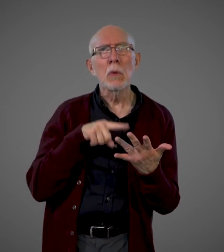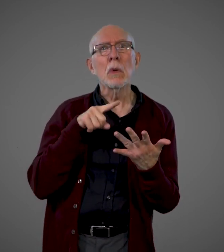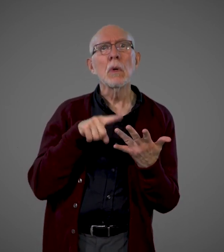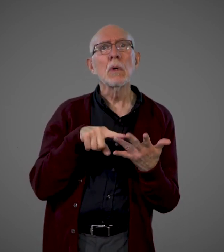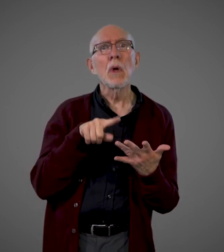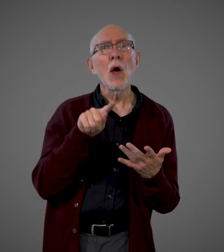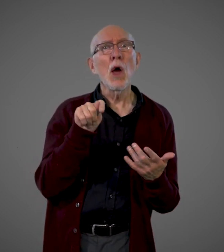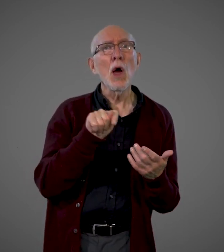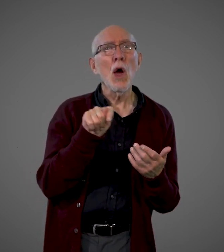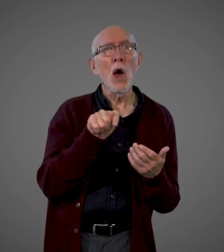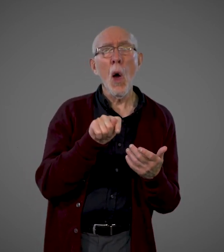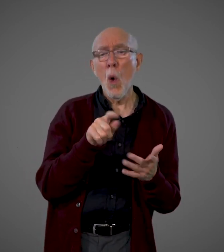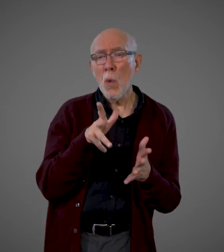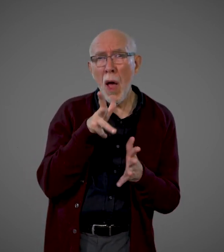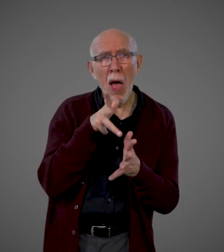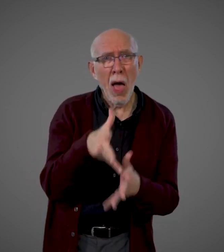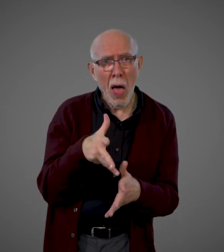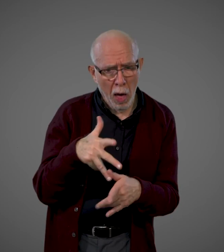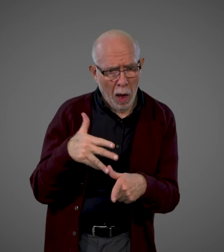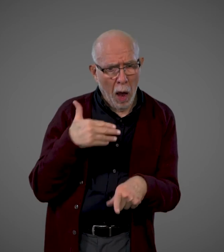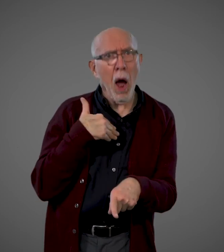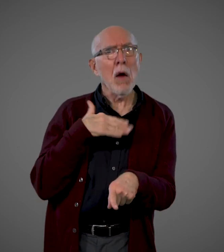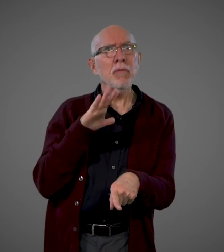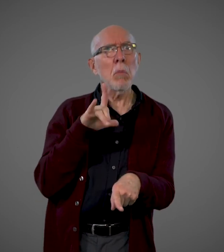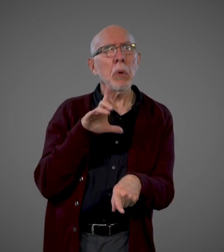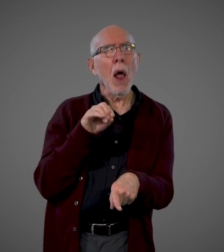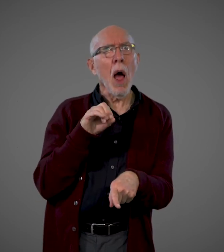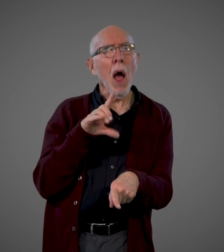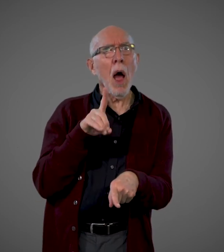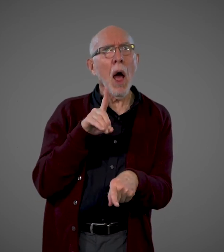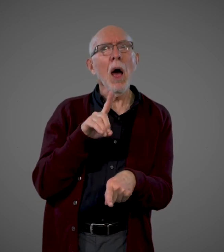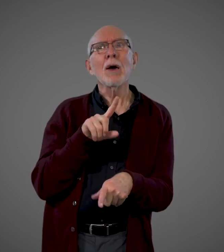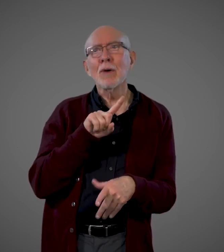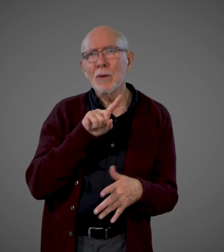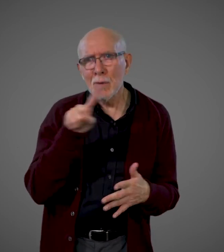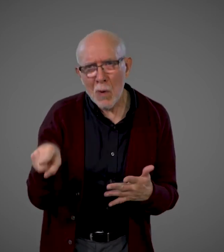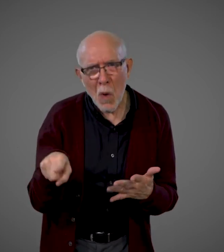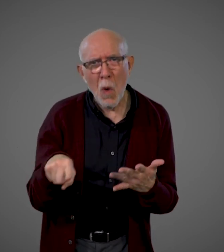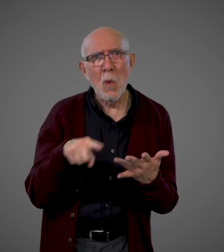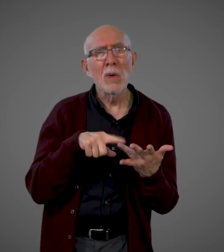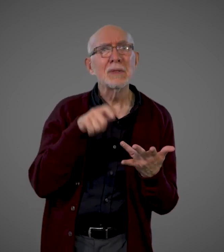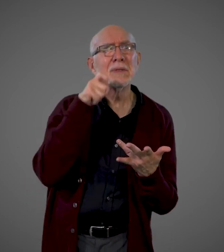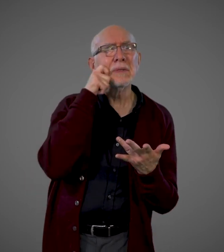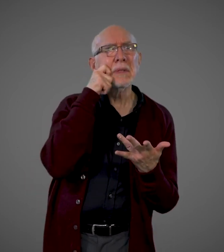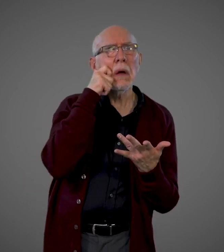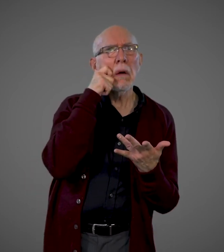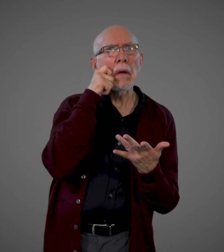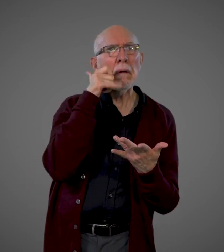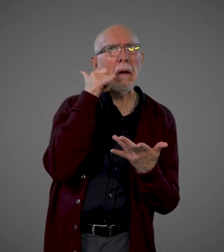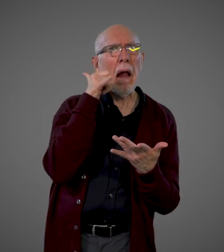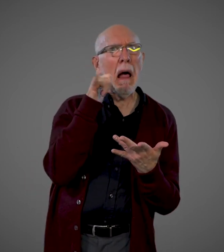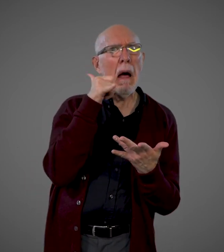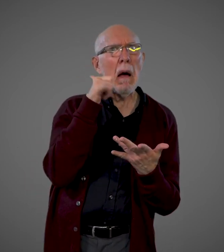If you vomit and you see blood in it. If your skin color looks yellow.